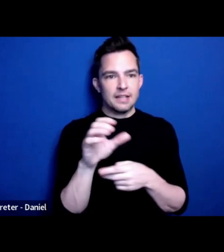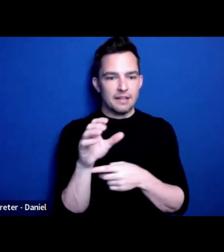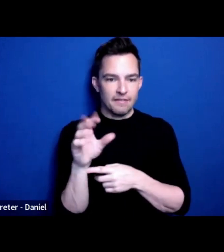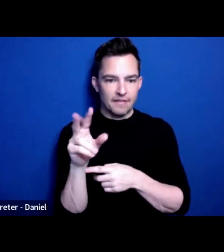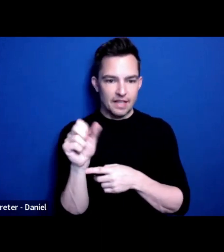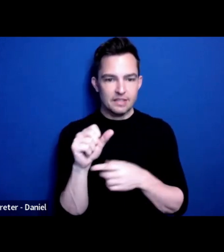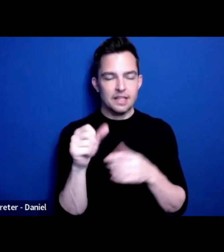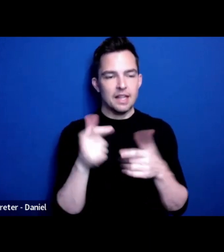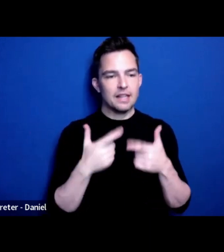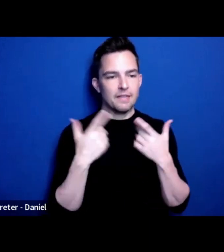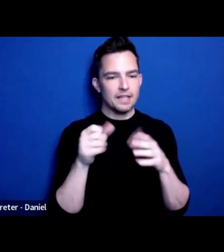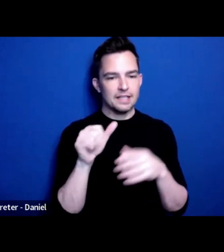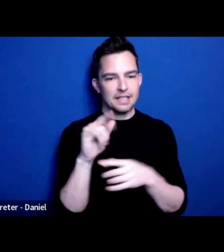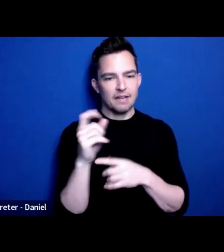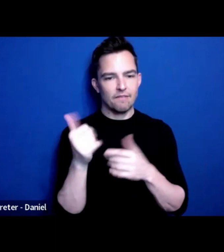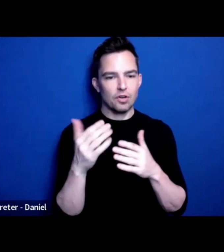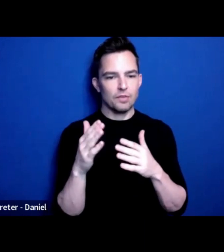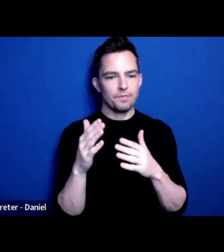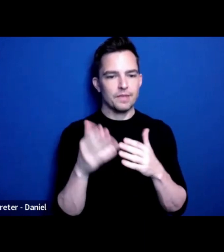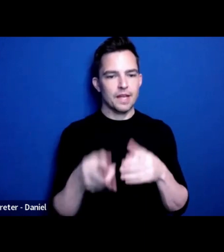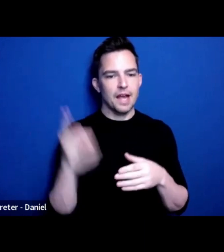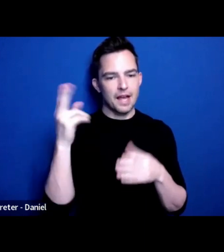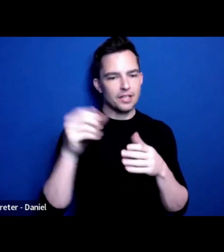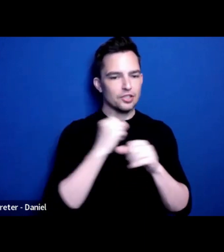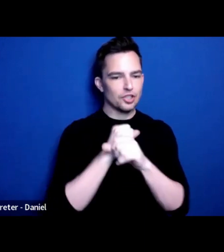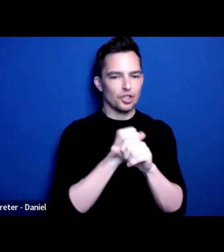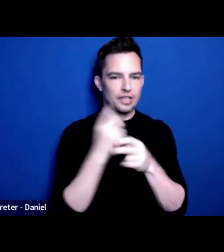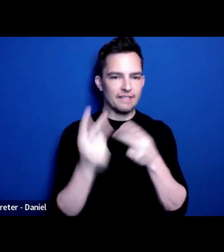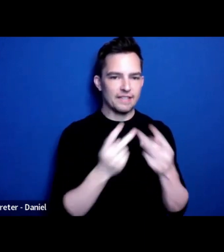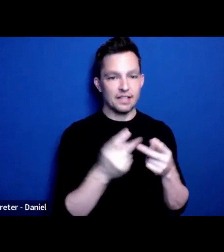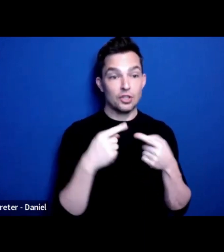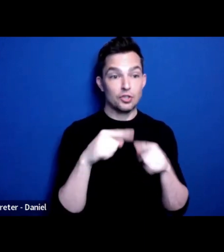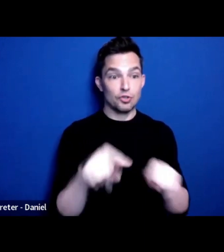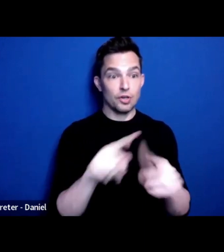institutions for heightened security visits. During these visits, she has uncovered